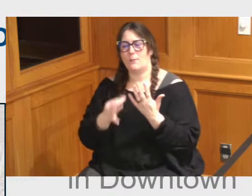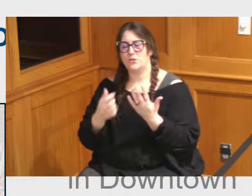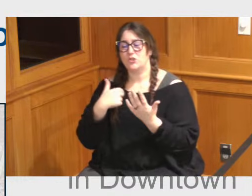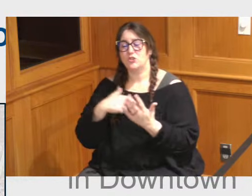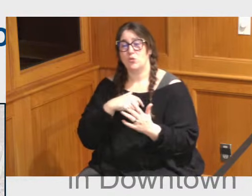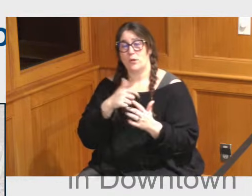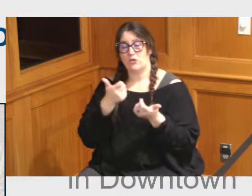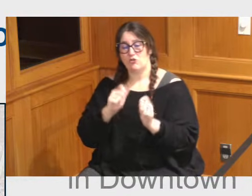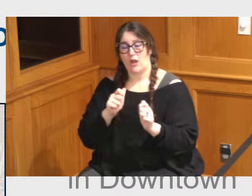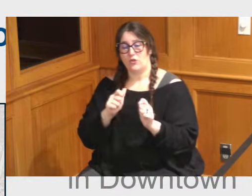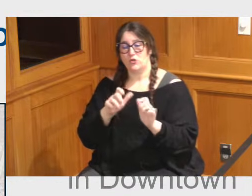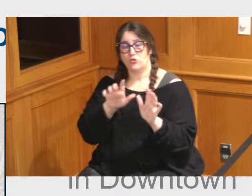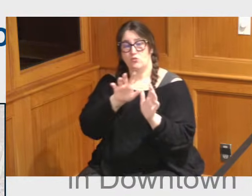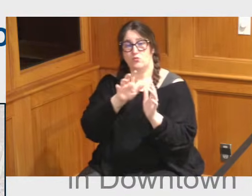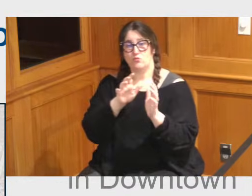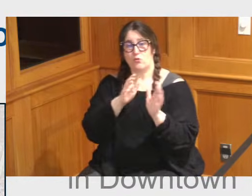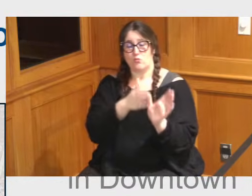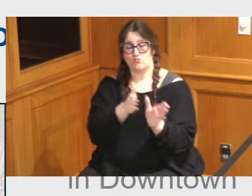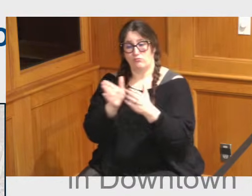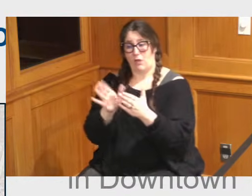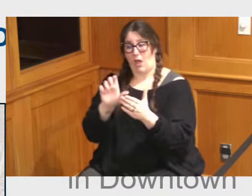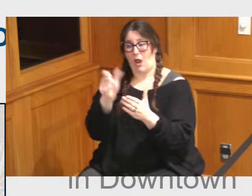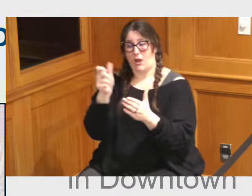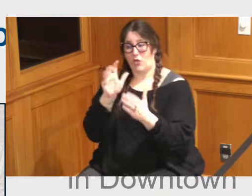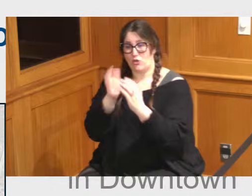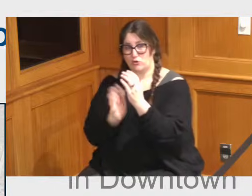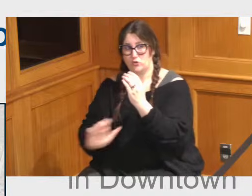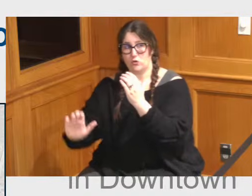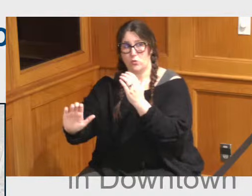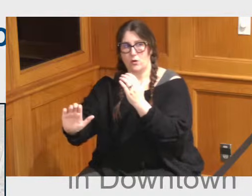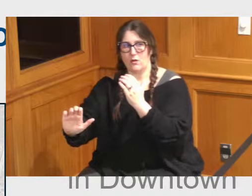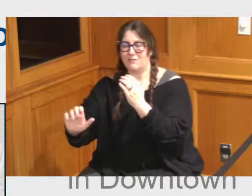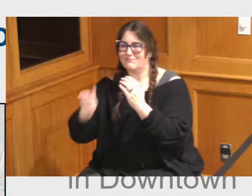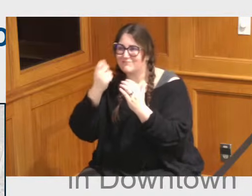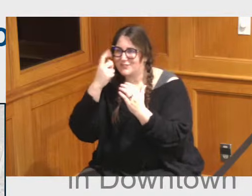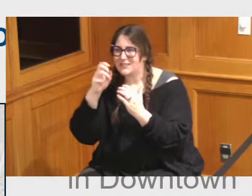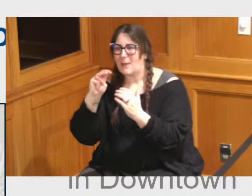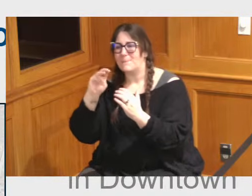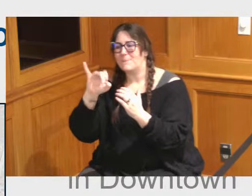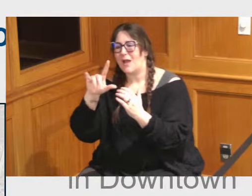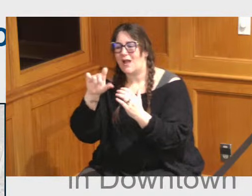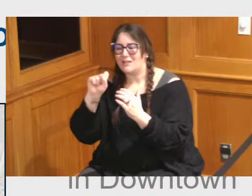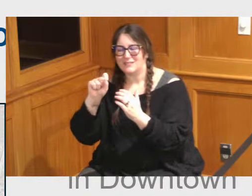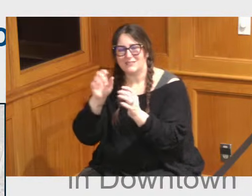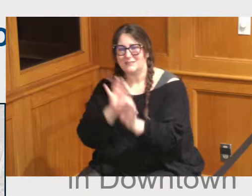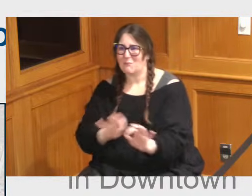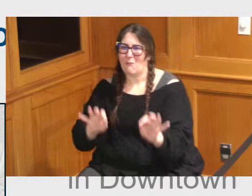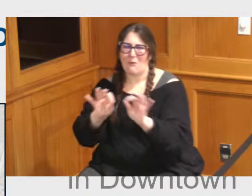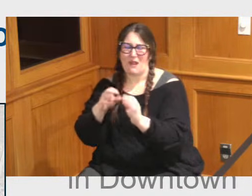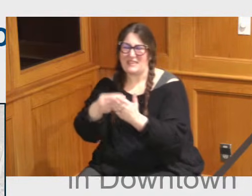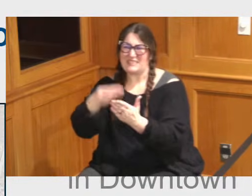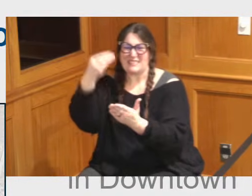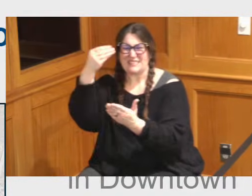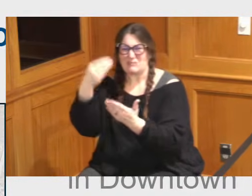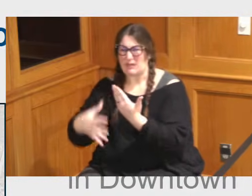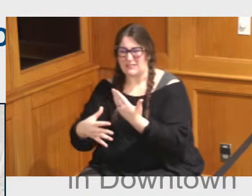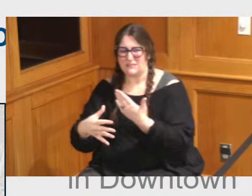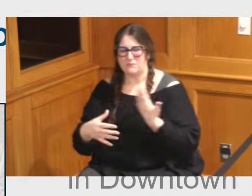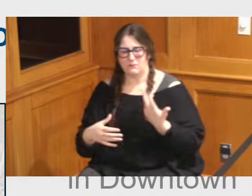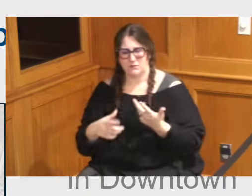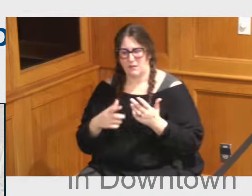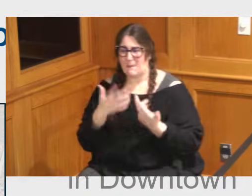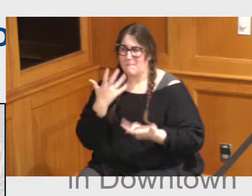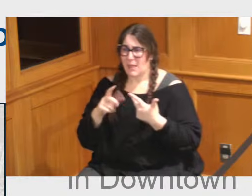sewer that would require miles of new sewer? Very expensive. Do we just require sto more storage